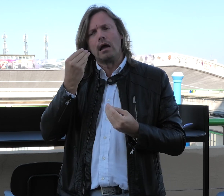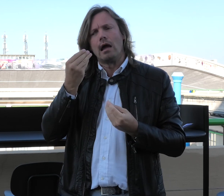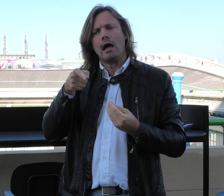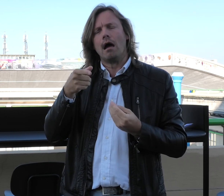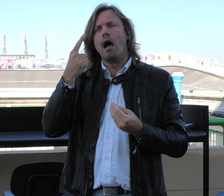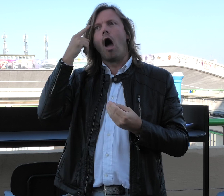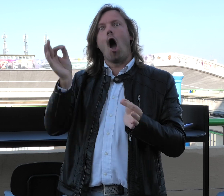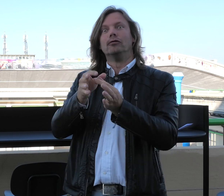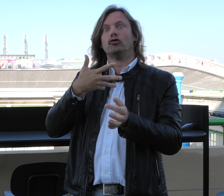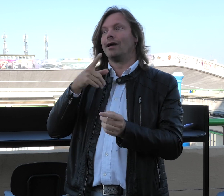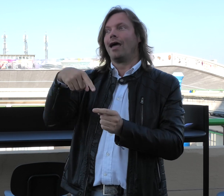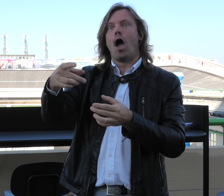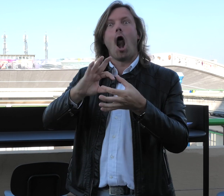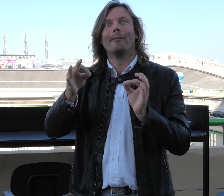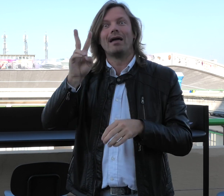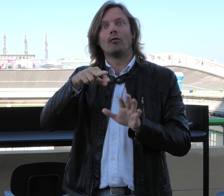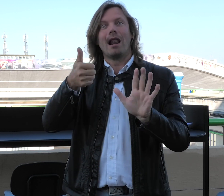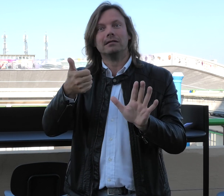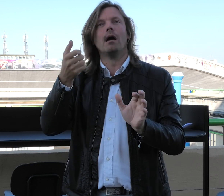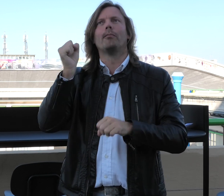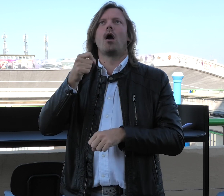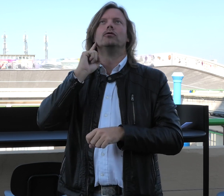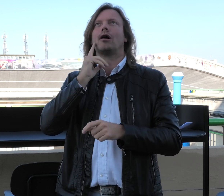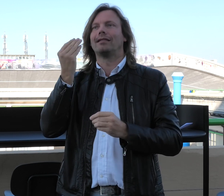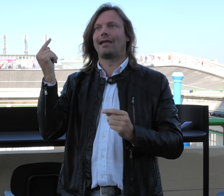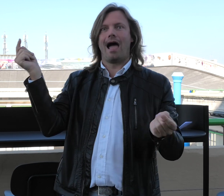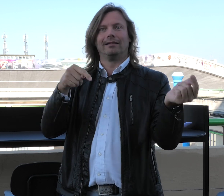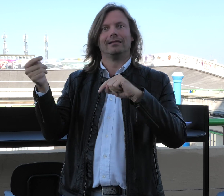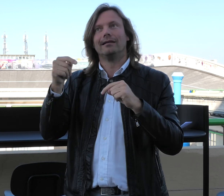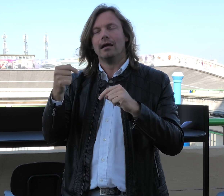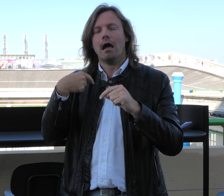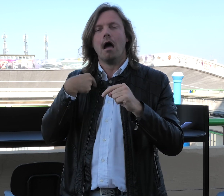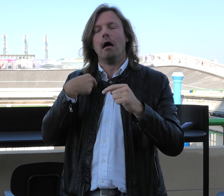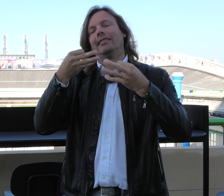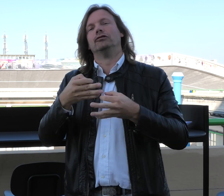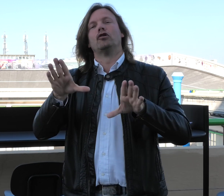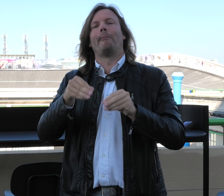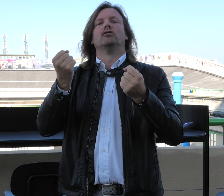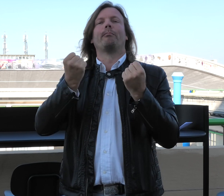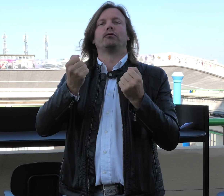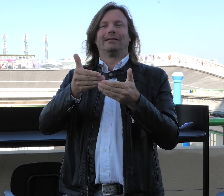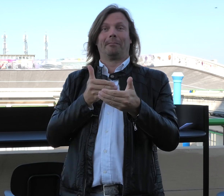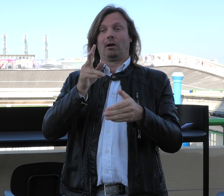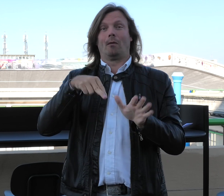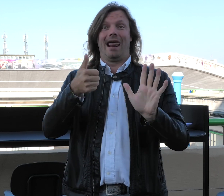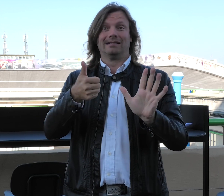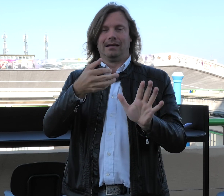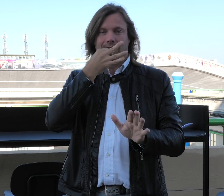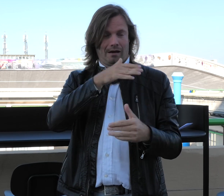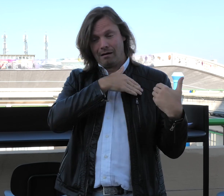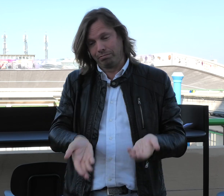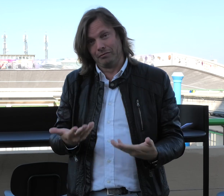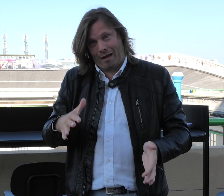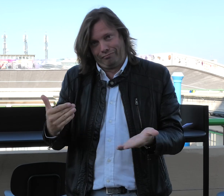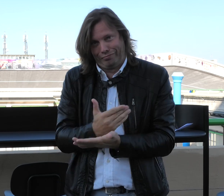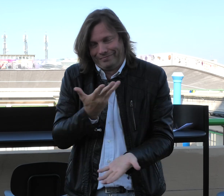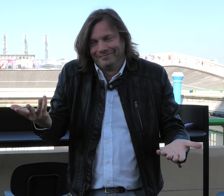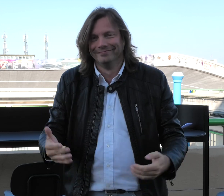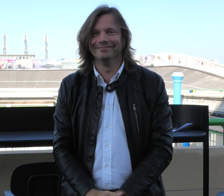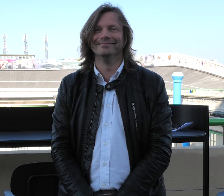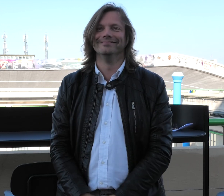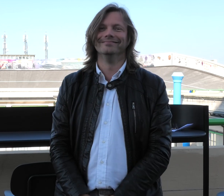and with the occasion of the Olympics there could be many deaf people interested in visiting the city and so I started doing it as an activity from 2006 until today.